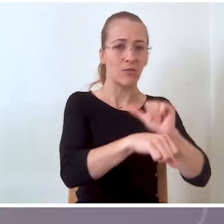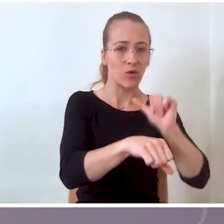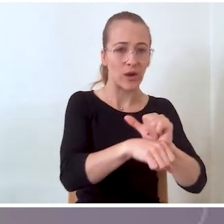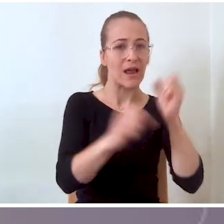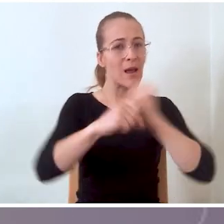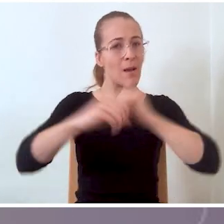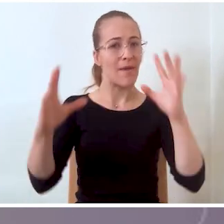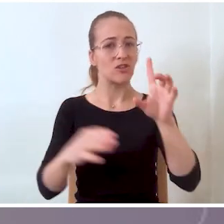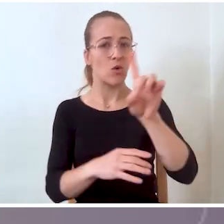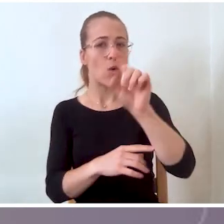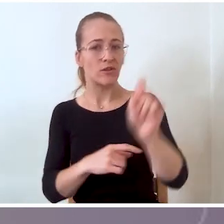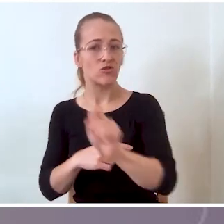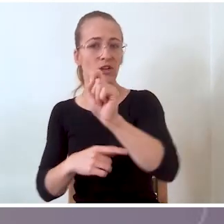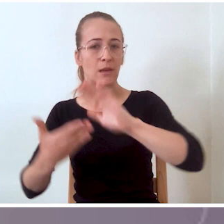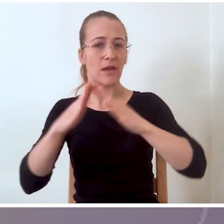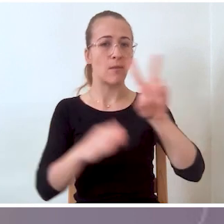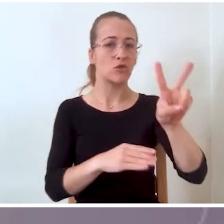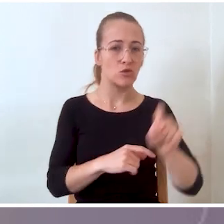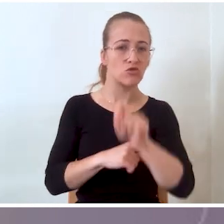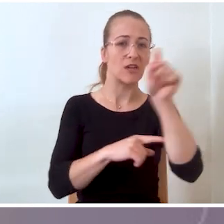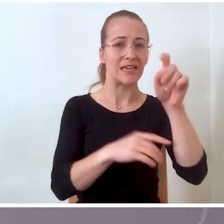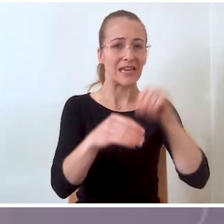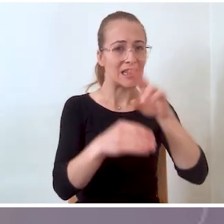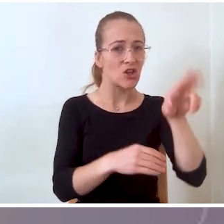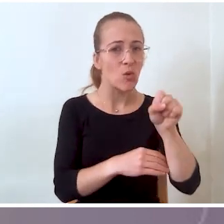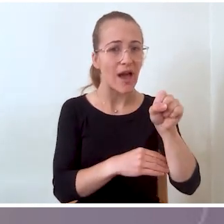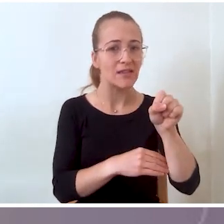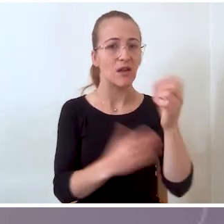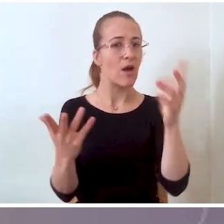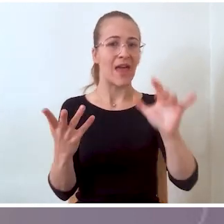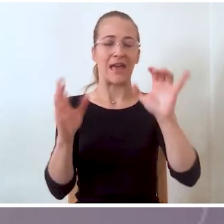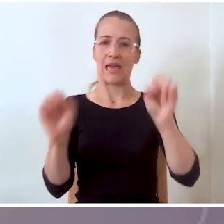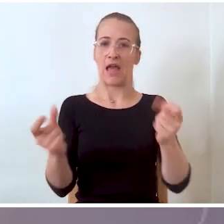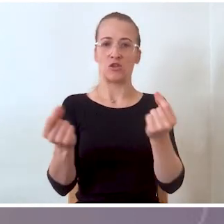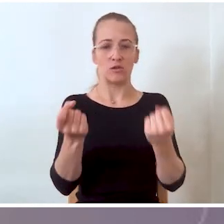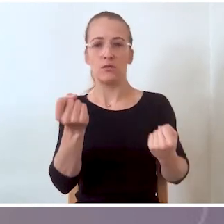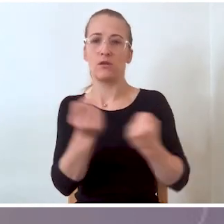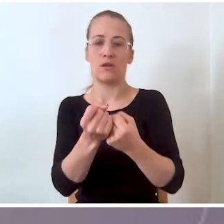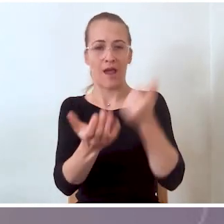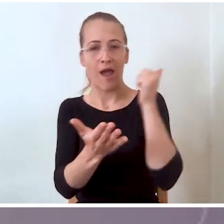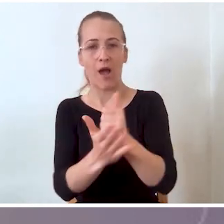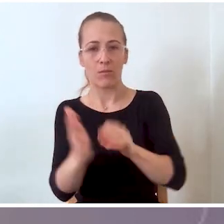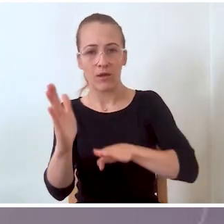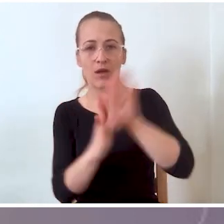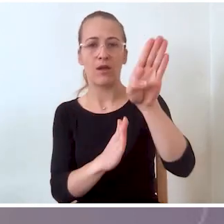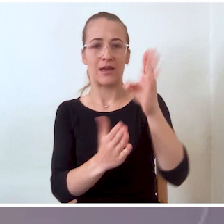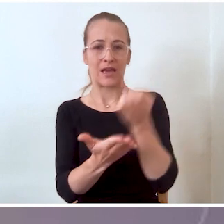that one trillion becoming two trillion in the U.S. and what that could do for our economy. So if I'm a business out there,